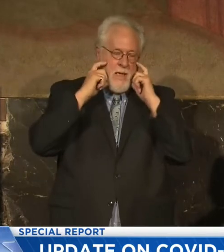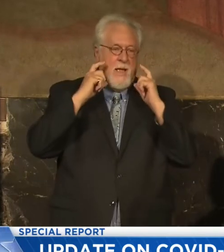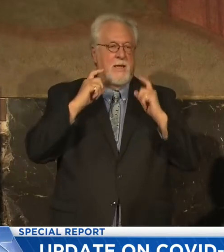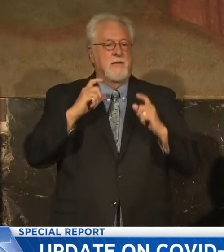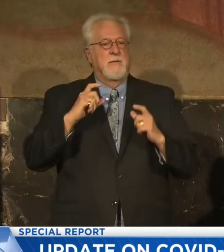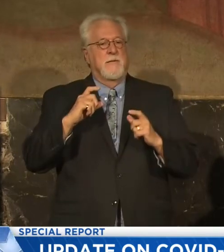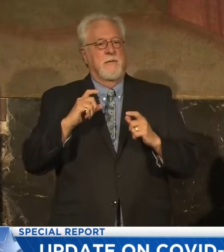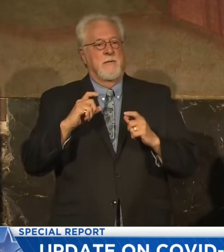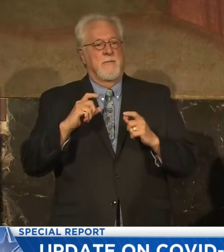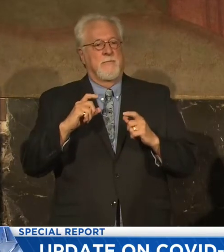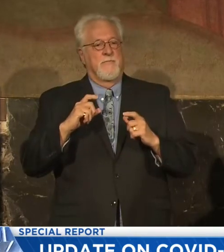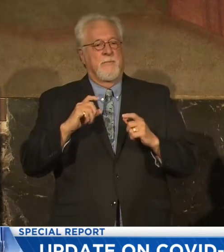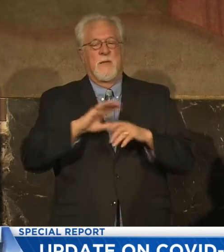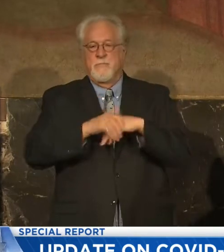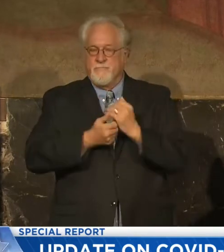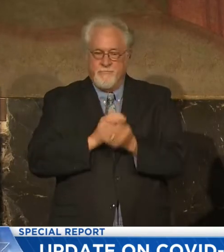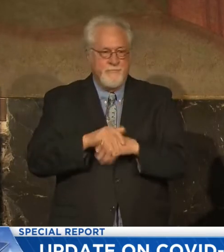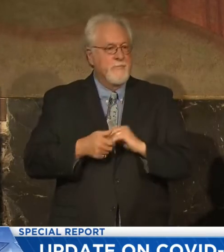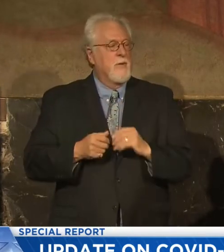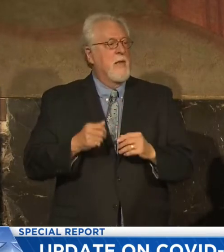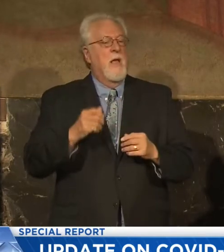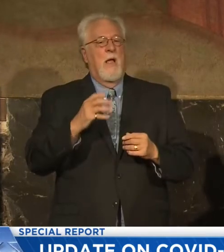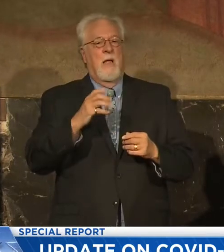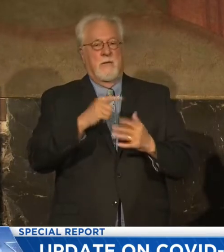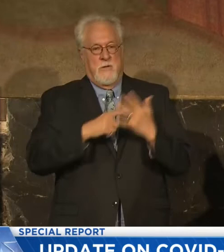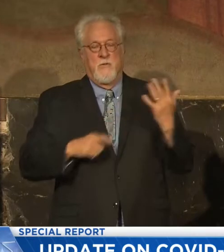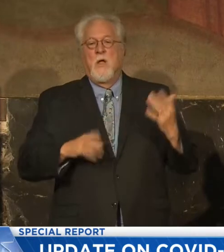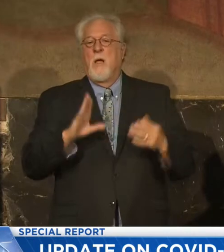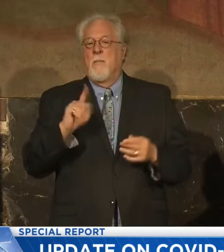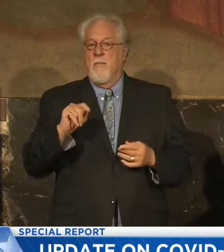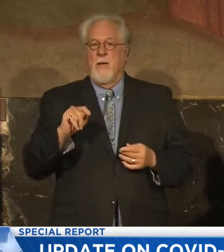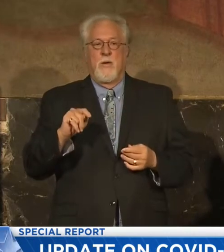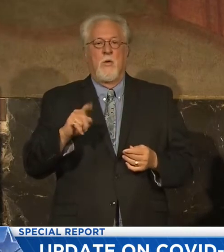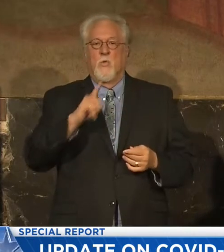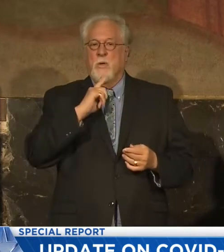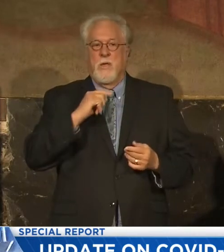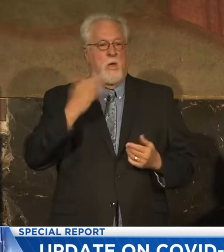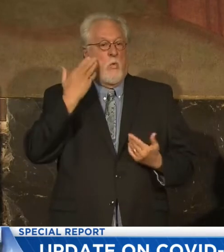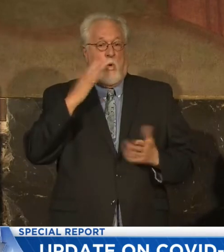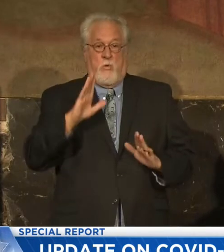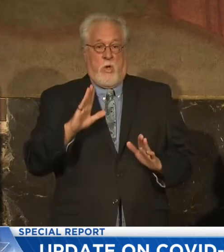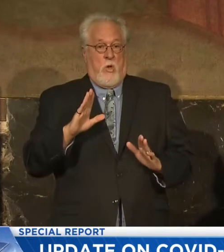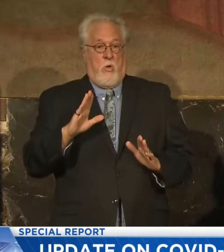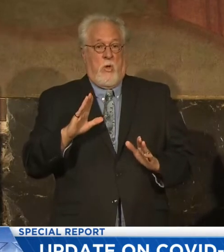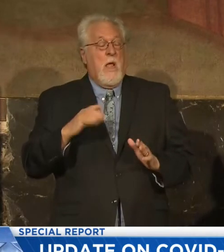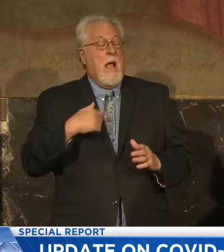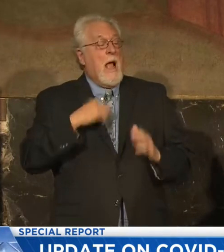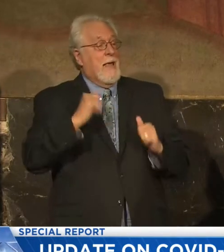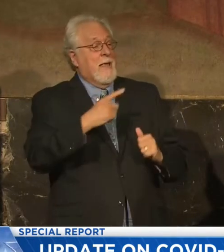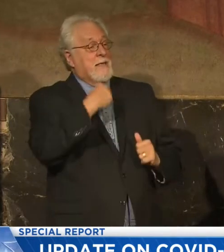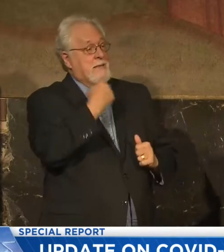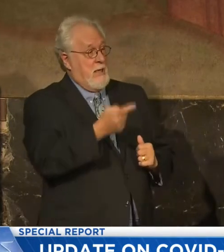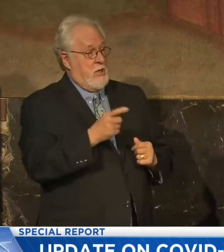WAS RESPONSIBLE AND TOOK CARE TO MAKE SURE THAT THEY WERE ABIDING BY THE SOCIAL DISTANCING.